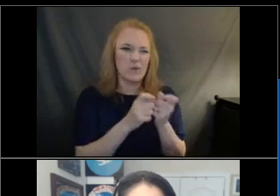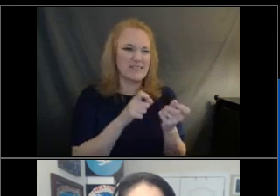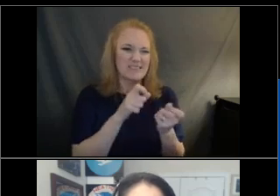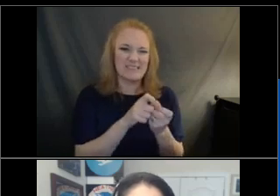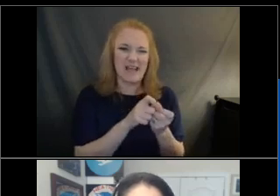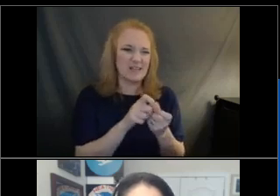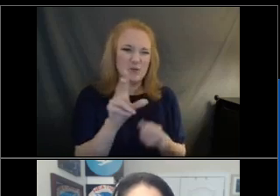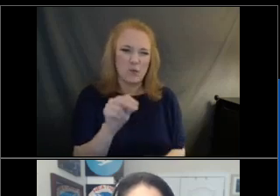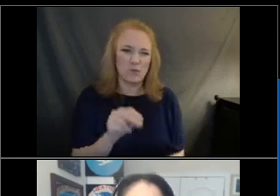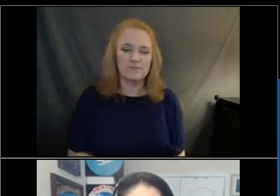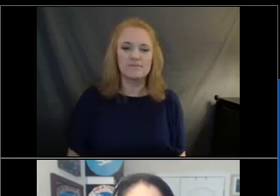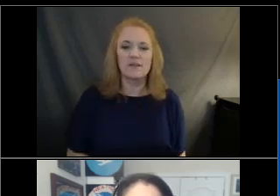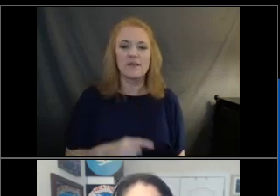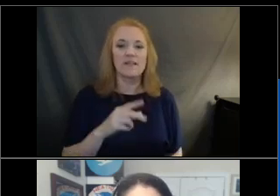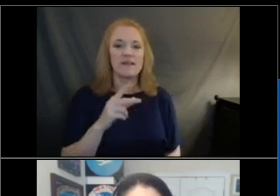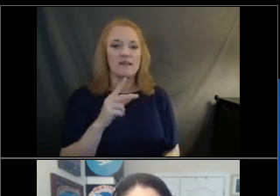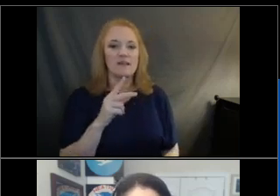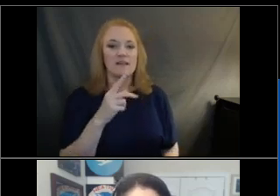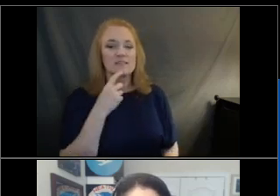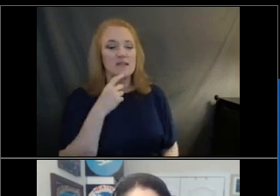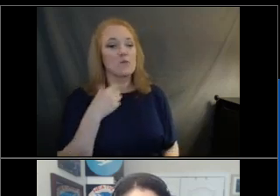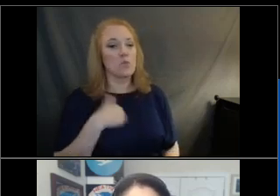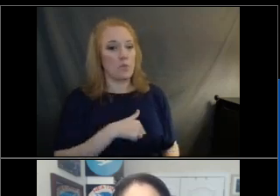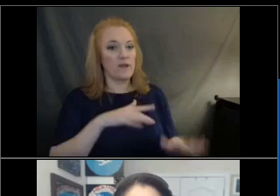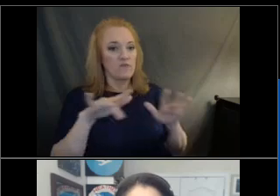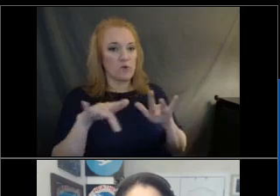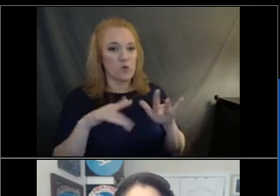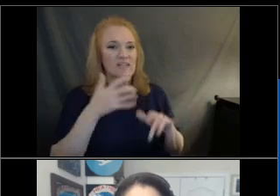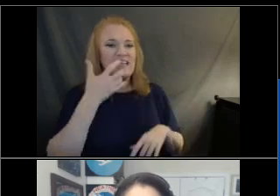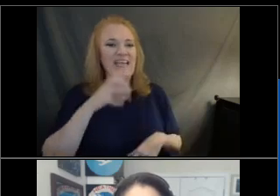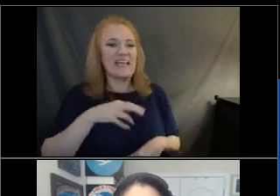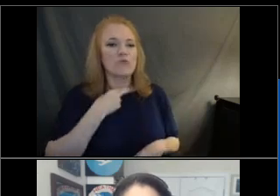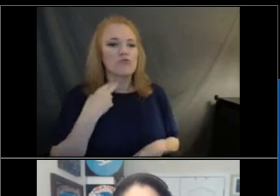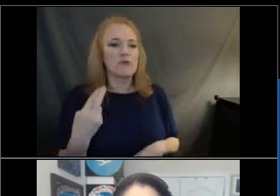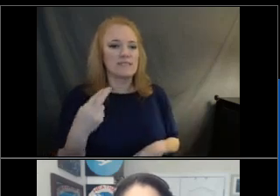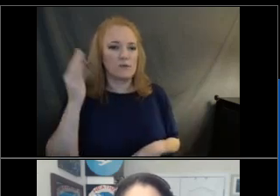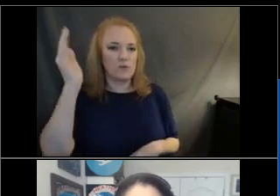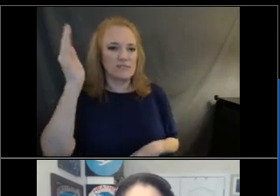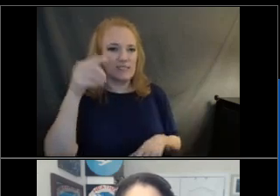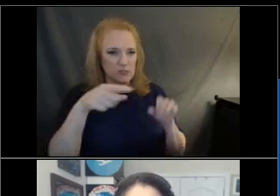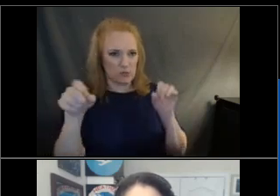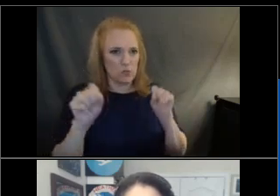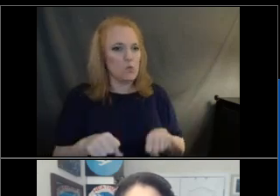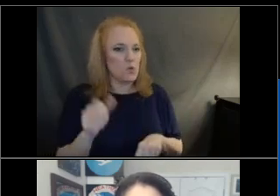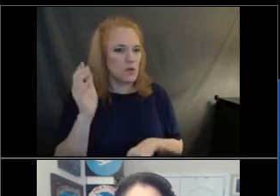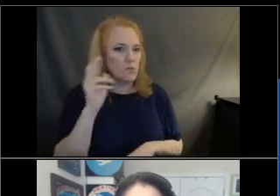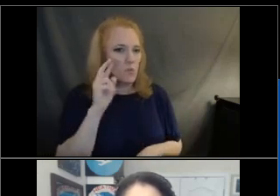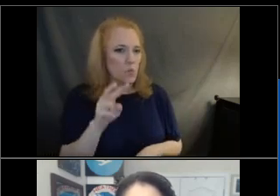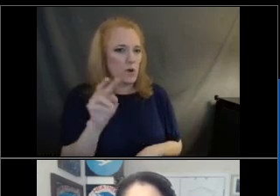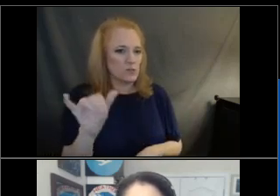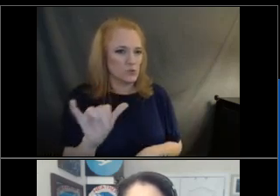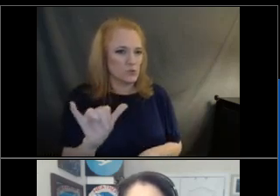Thanks Kim. And there's also the recording of our HeatRisk presentation that folks can watch on their own time, that's all.